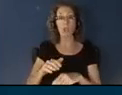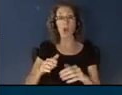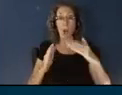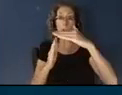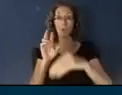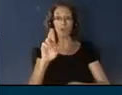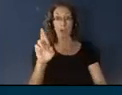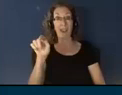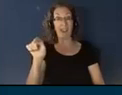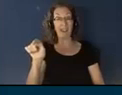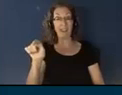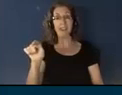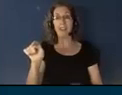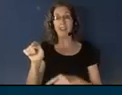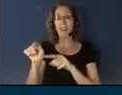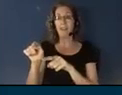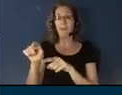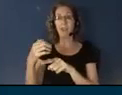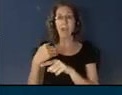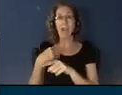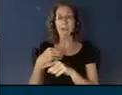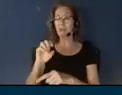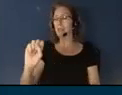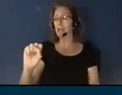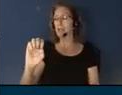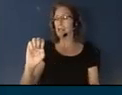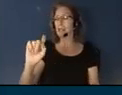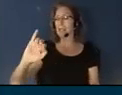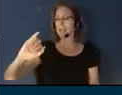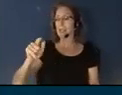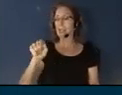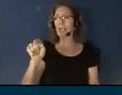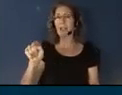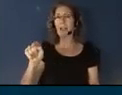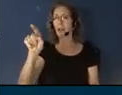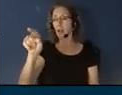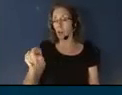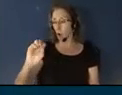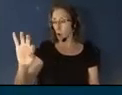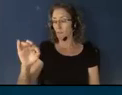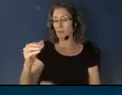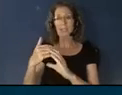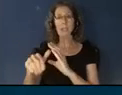there is a settings and in the settings you can turn off your email notifications which I would